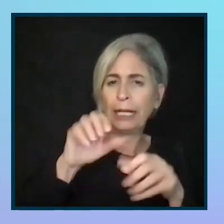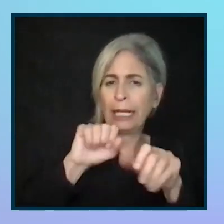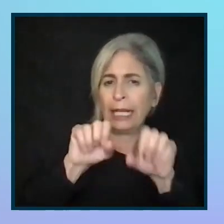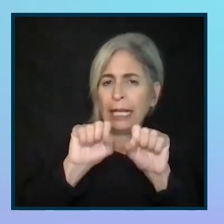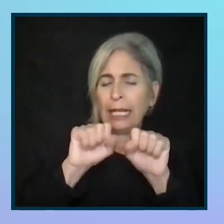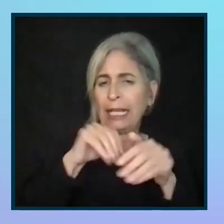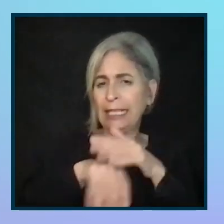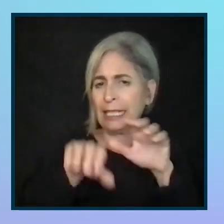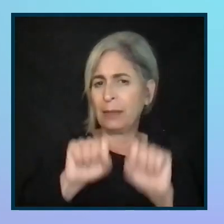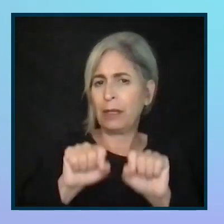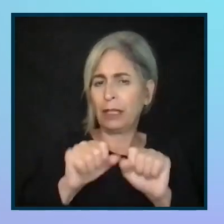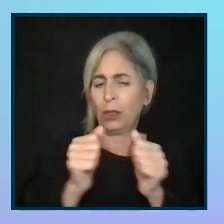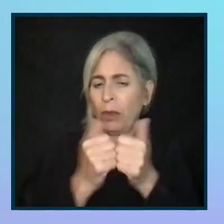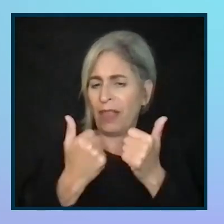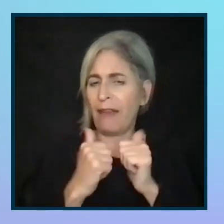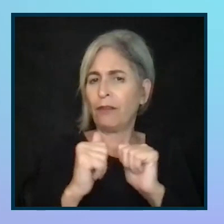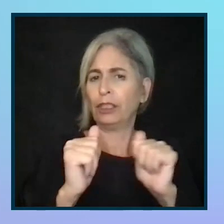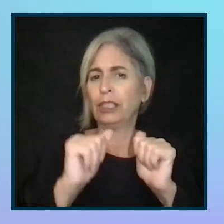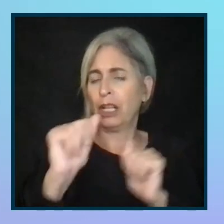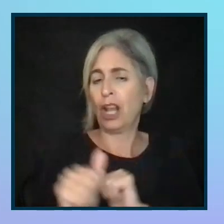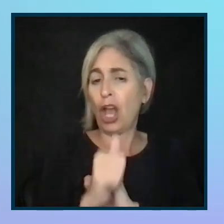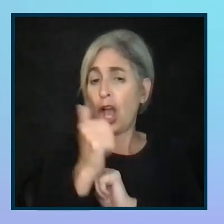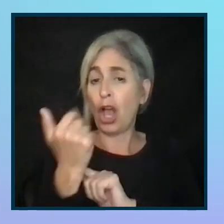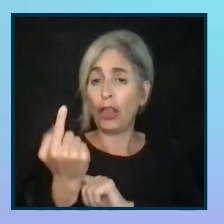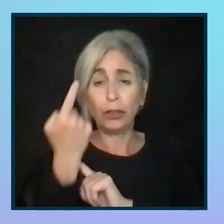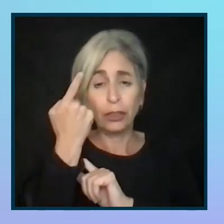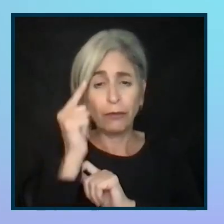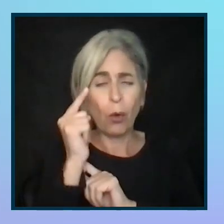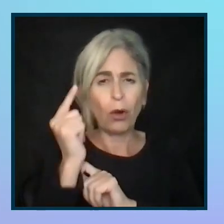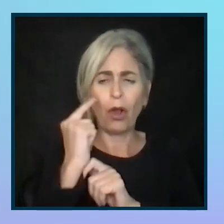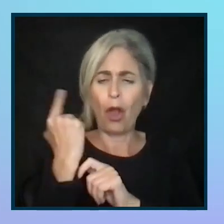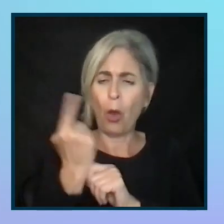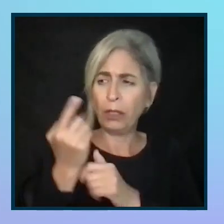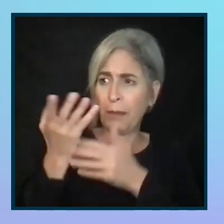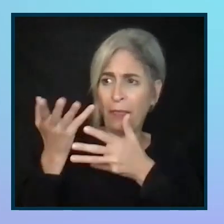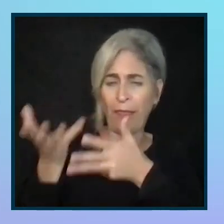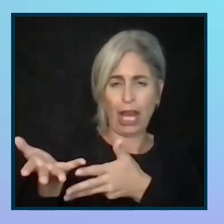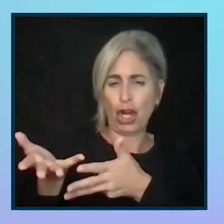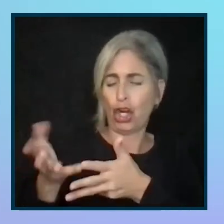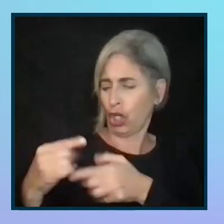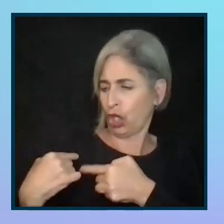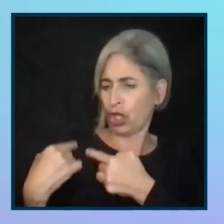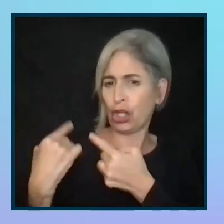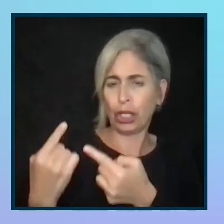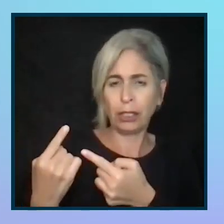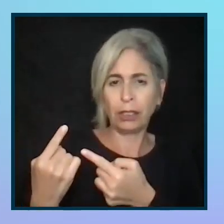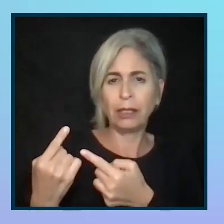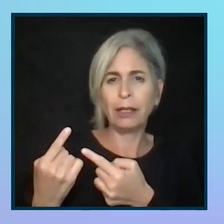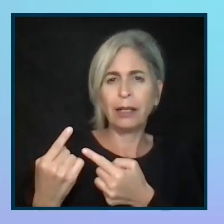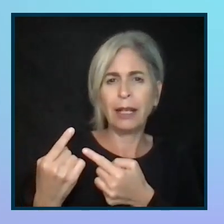into these efforts, and for others, it's always been there. And so I would love to hear